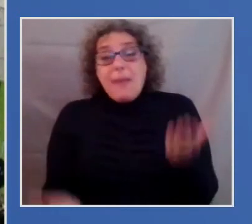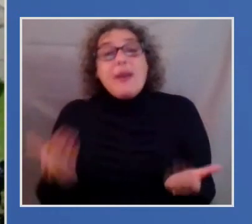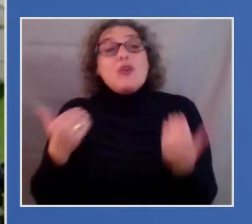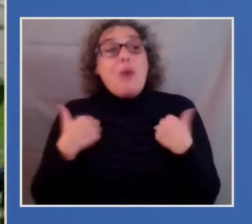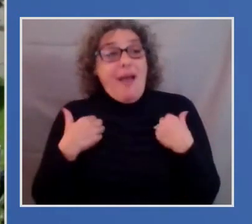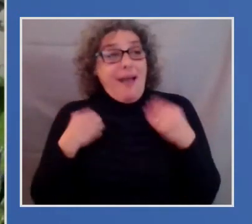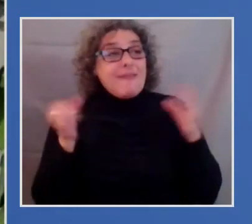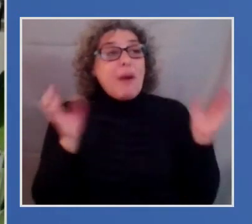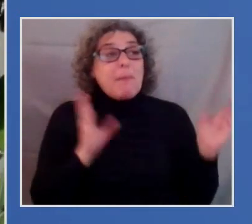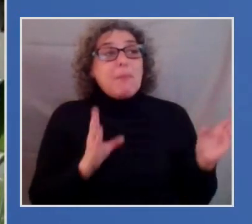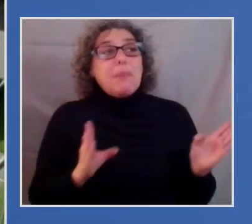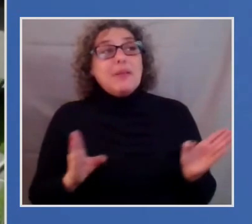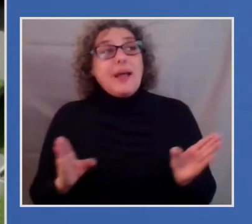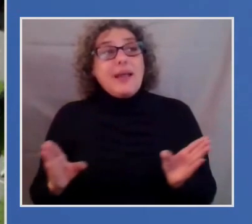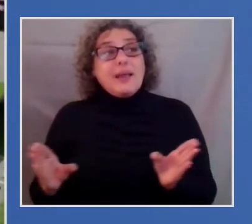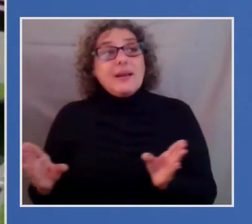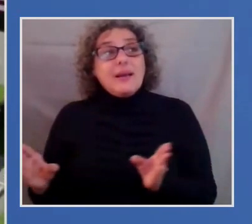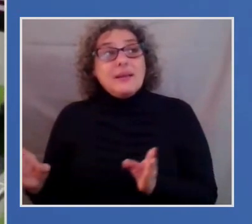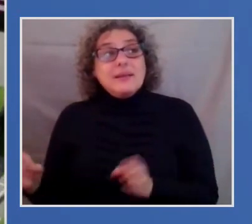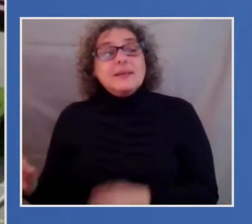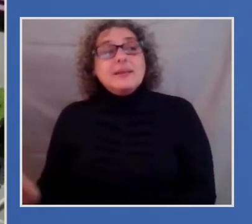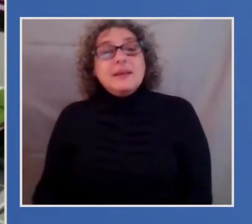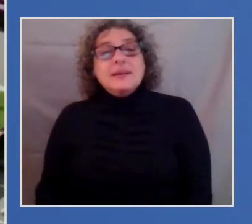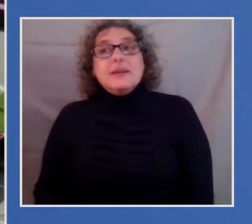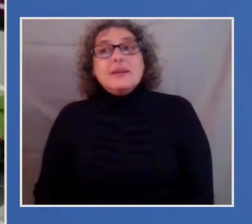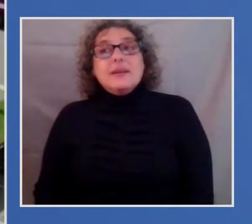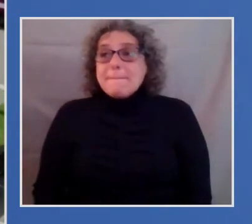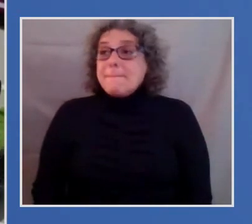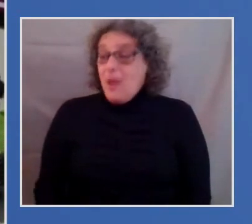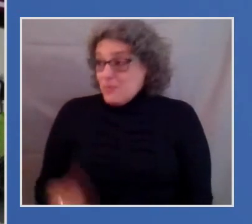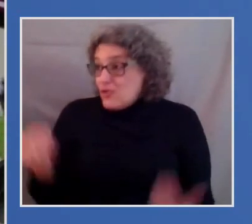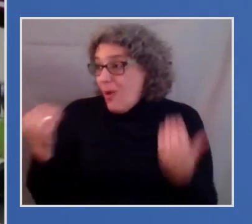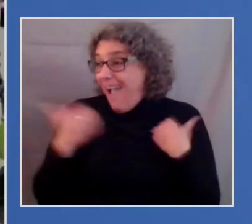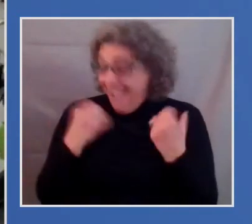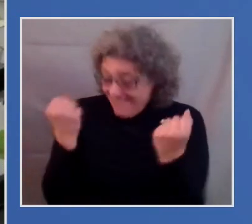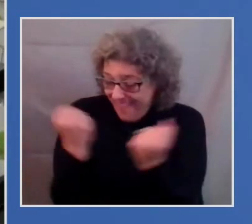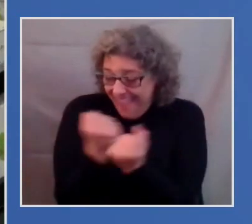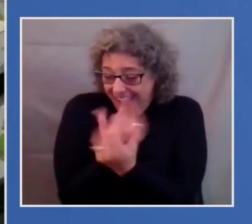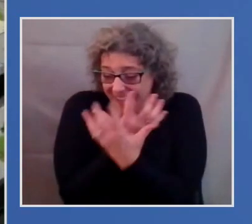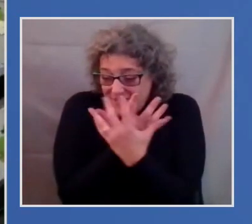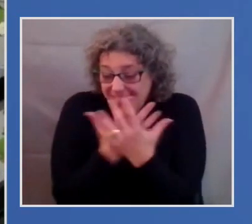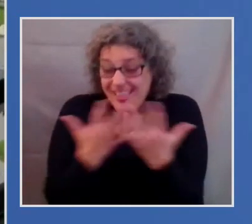IT WON'T. BUT, THESE PROTESTERS ARE A CRY FOR JUSTICE FROM COMMUNITIES